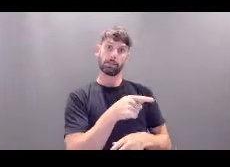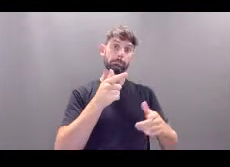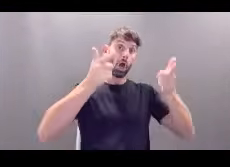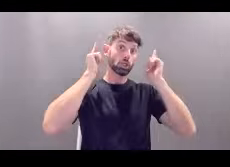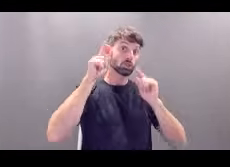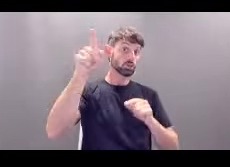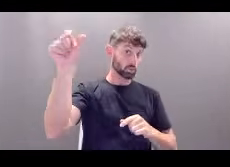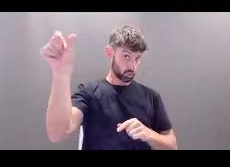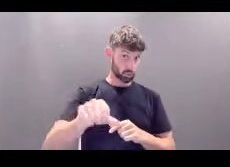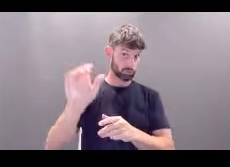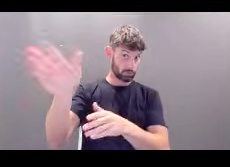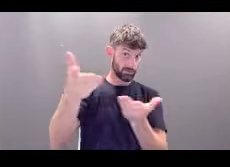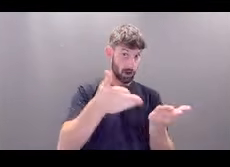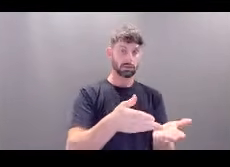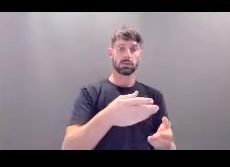provide for them to do their job.